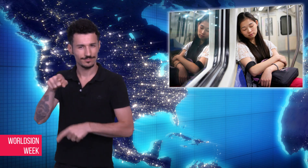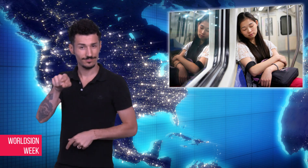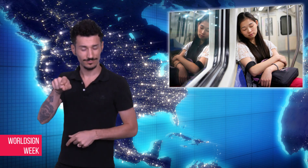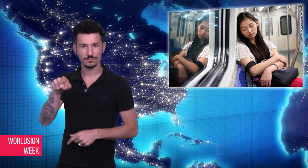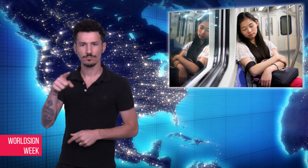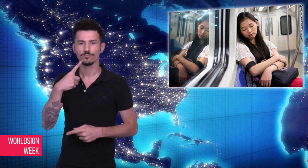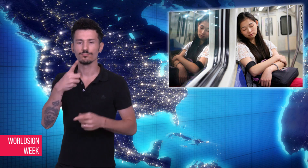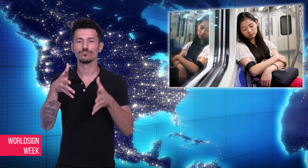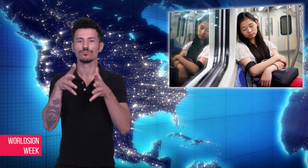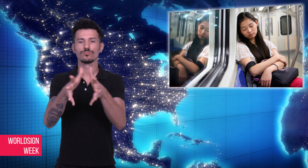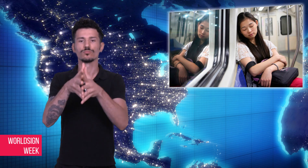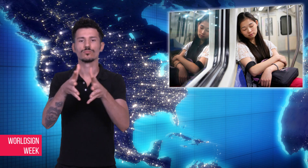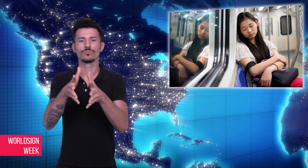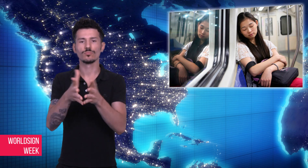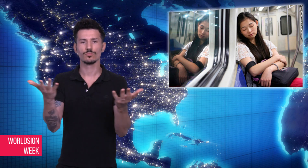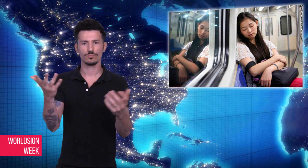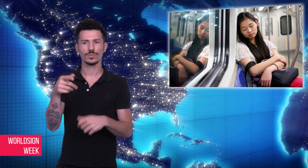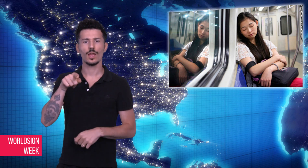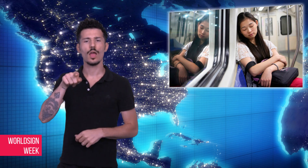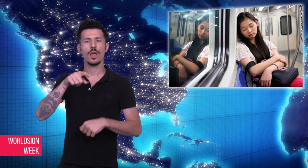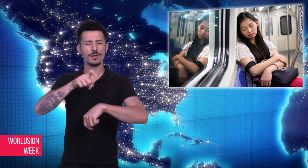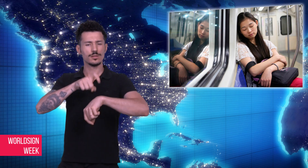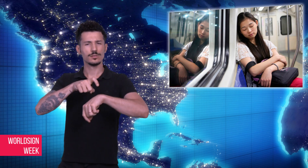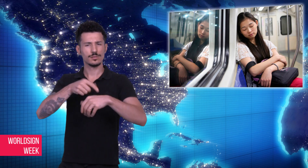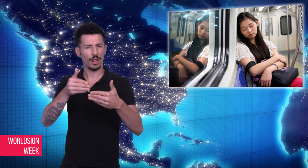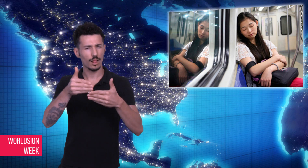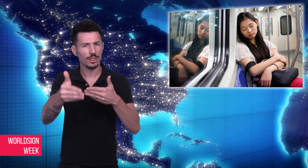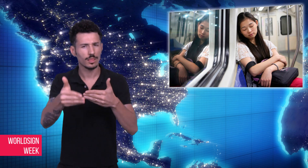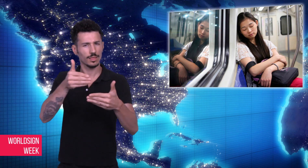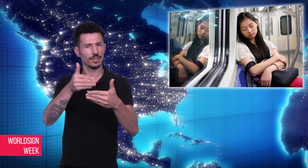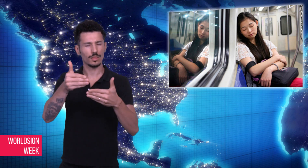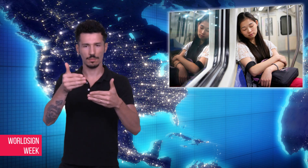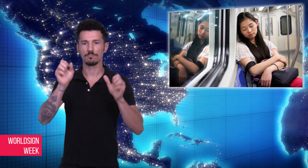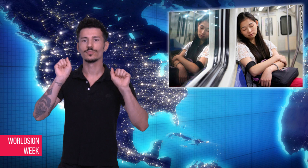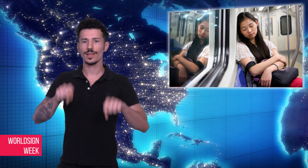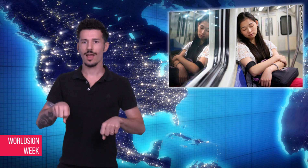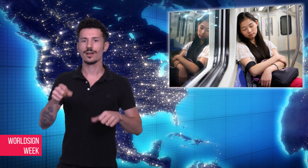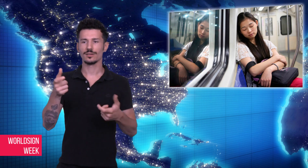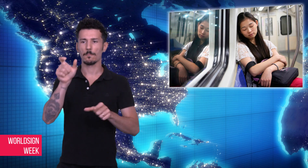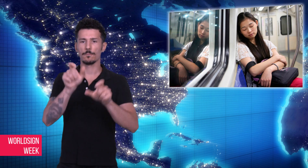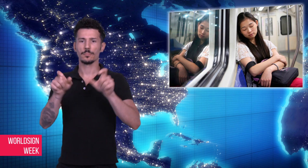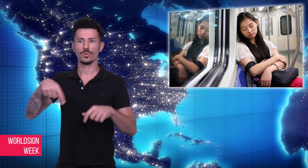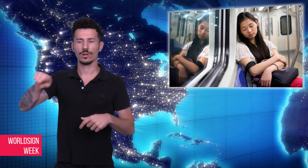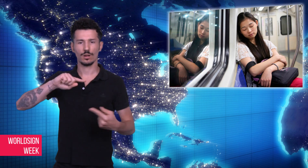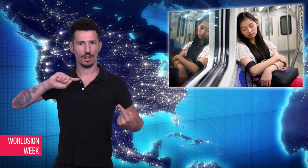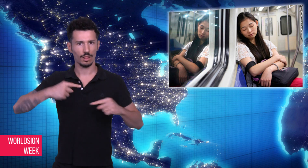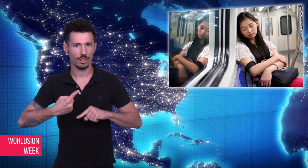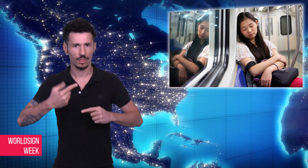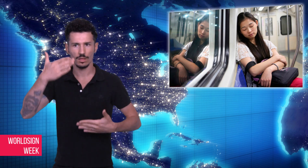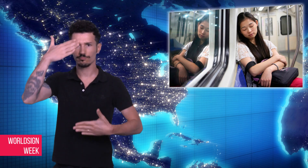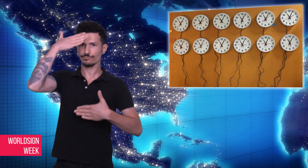According to health studies, ending the practice of D.S.T. may decrease